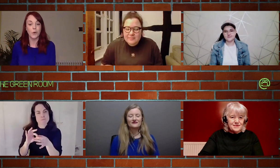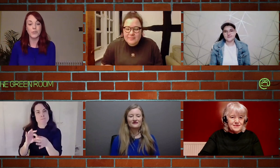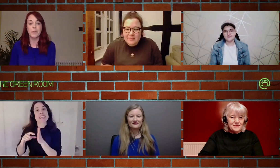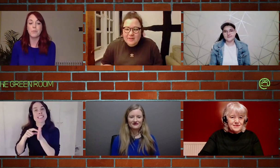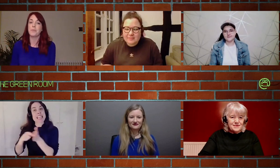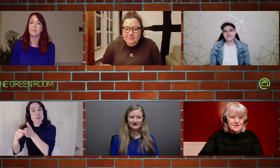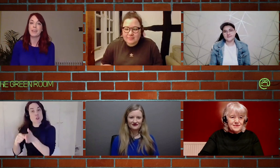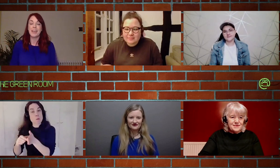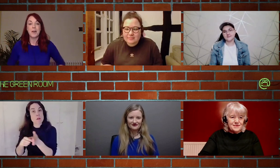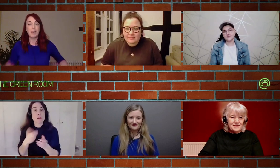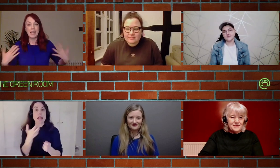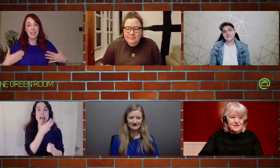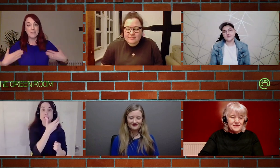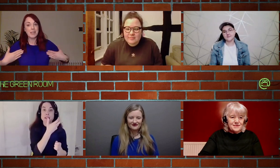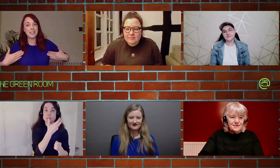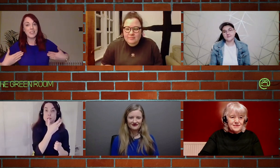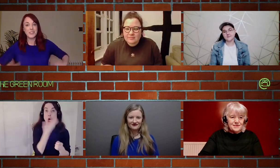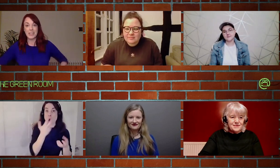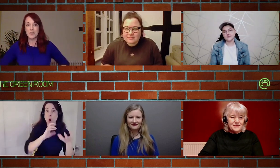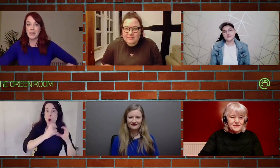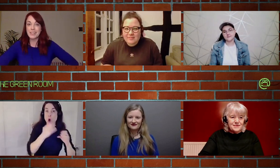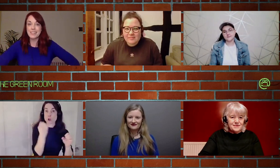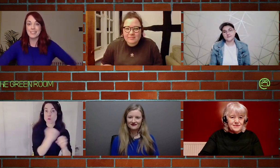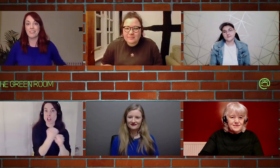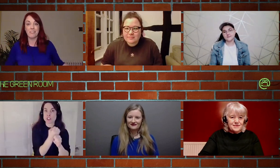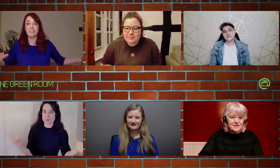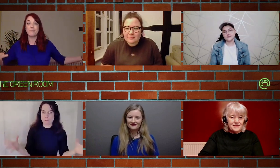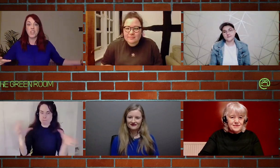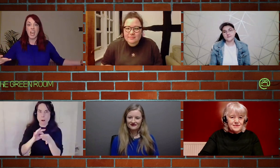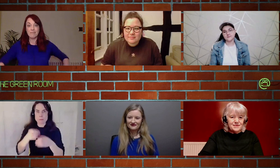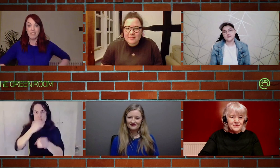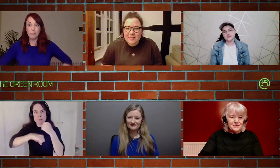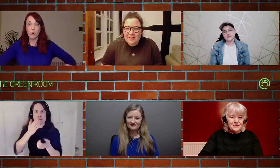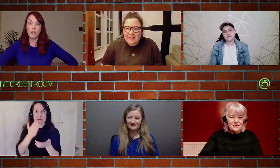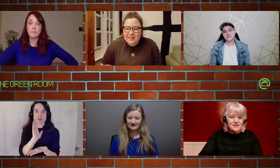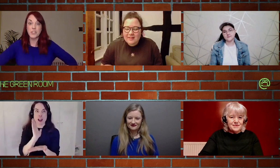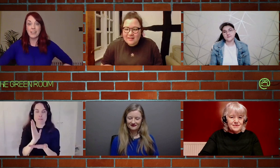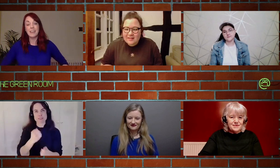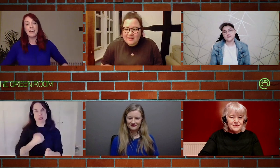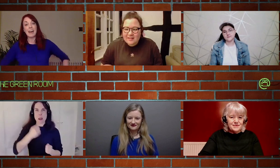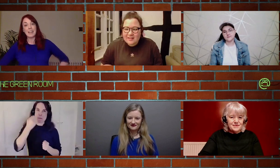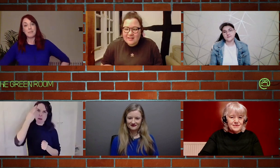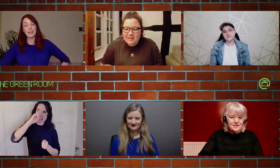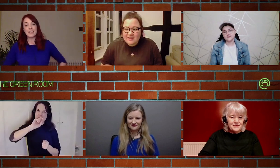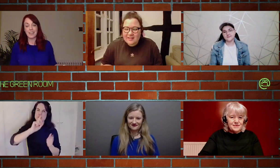Ensemble. My name is Jennifer Bates or Jen. Everyone calls me Jen, and my sign